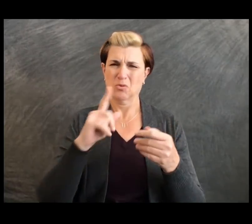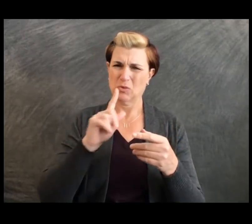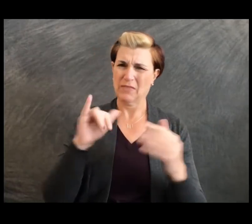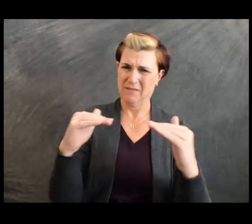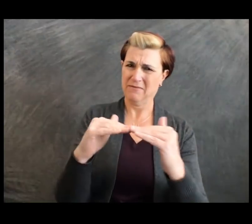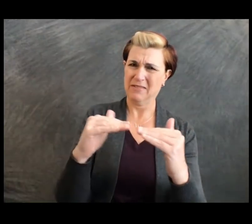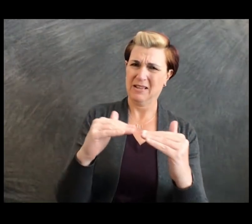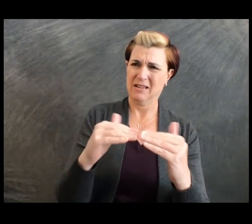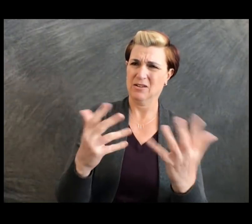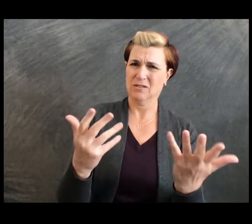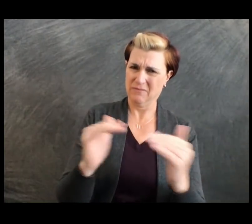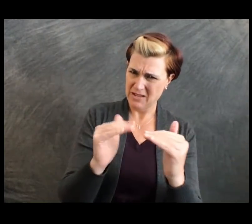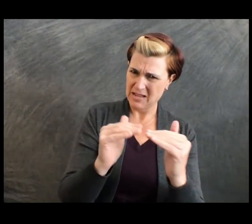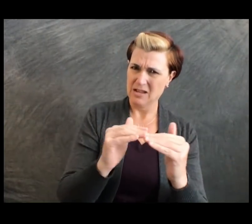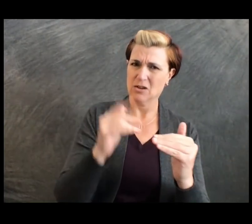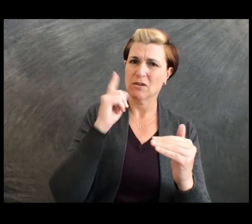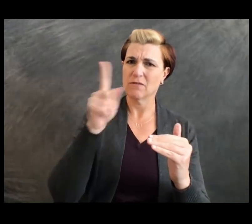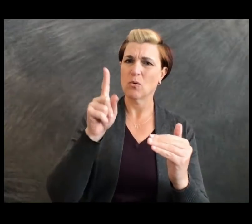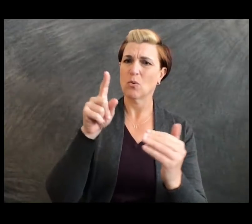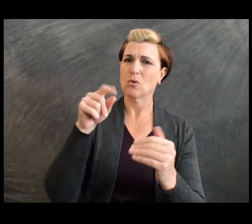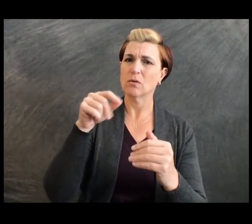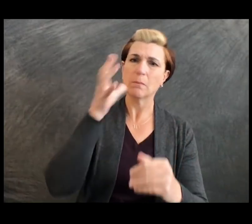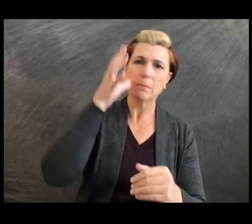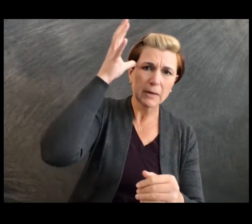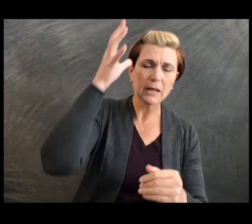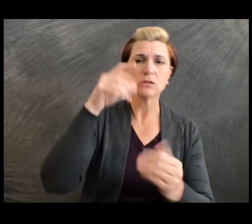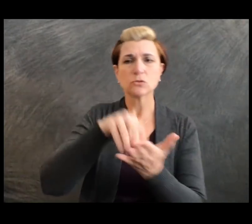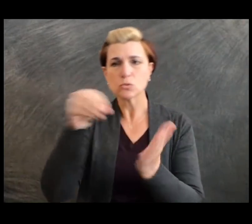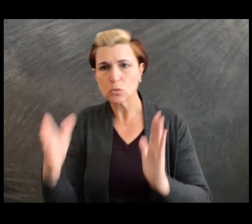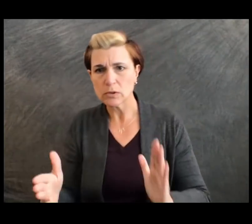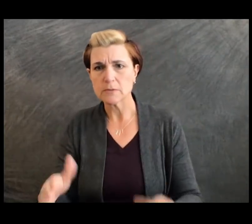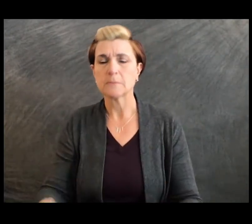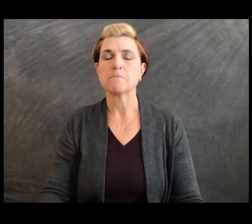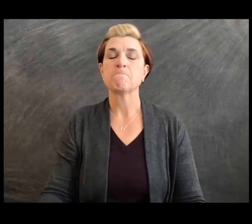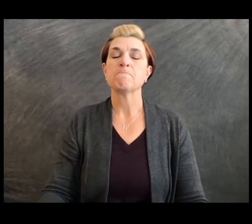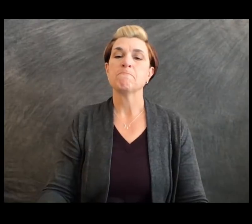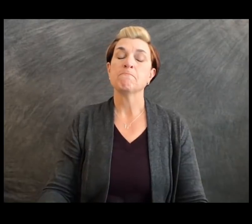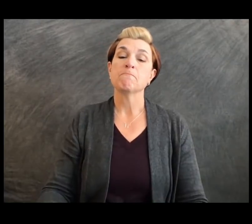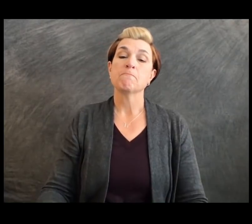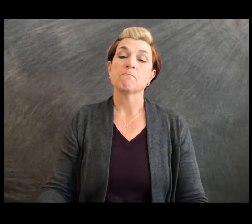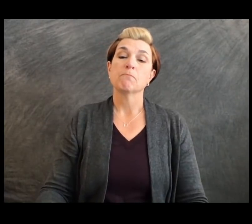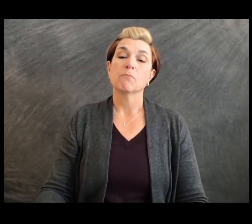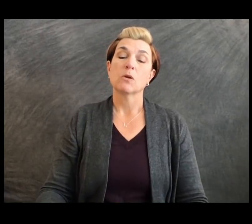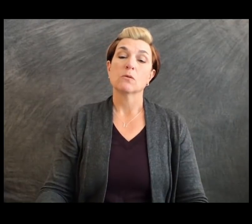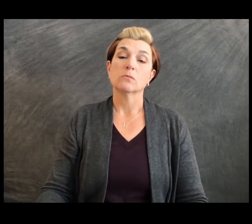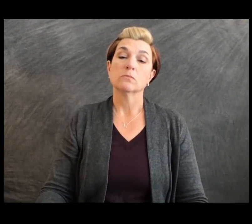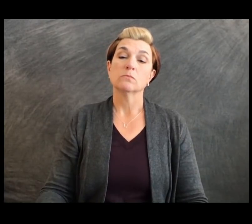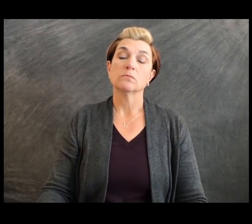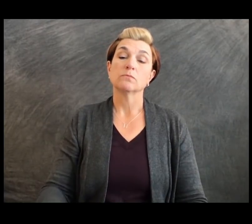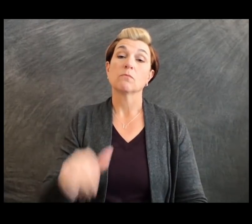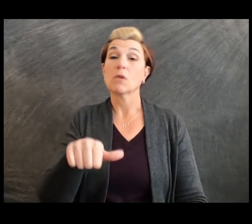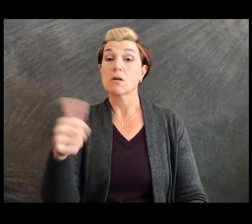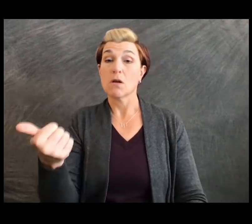the students it is also waiving interest and other things that we're discussing